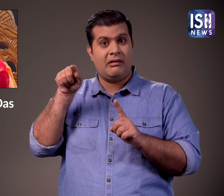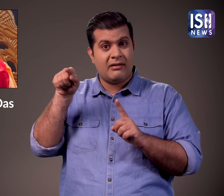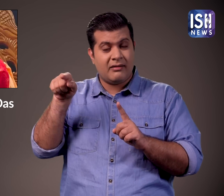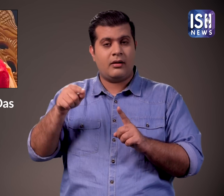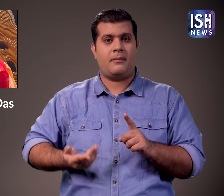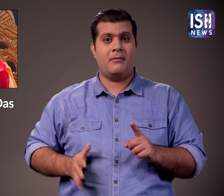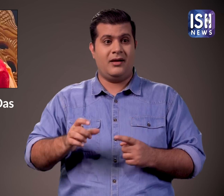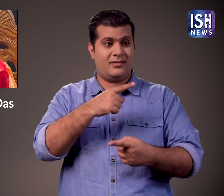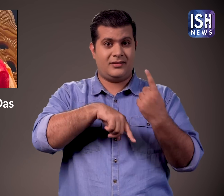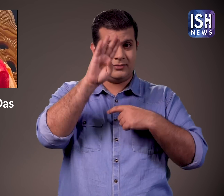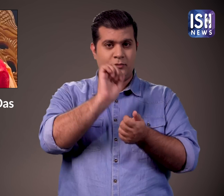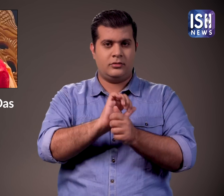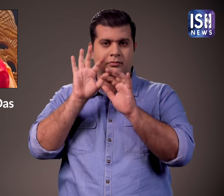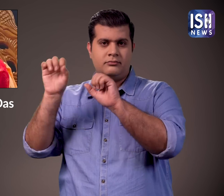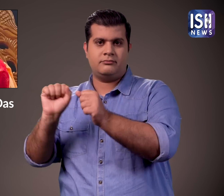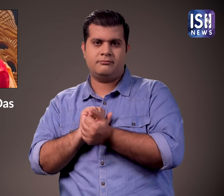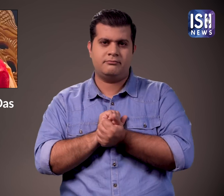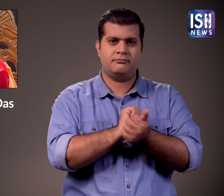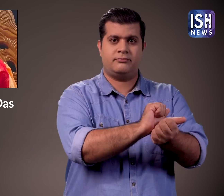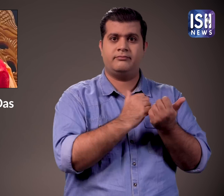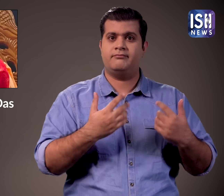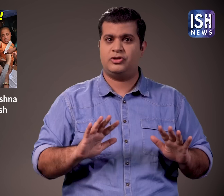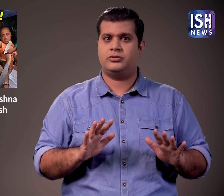He was recently arrested by the Bangladesh police.